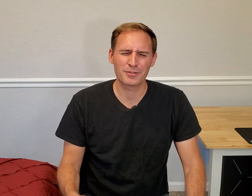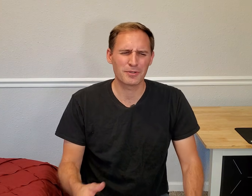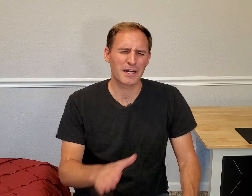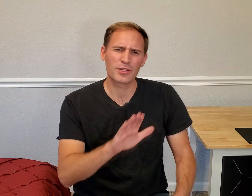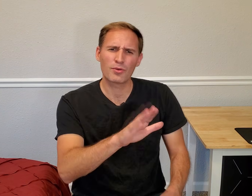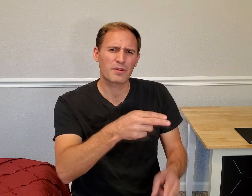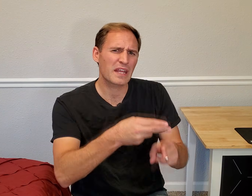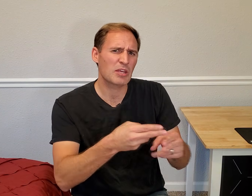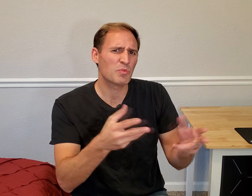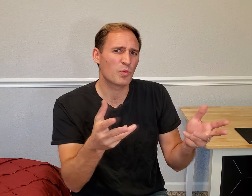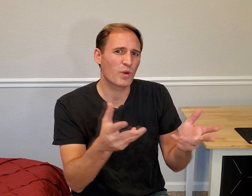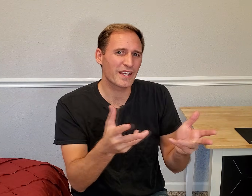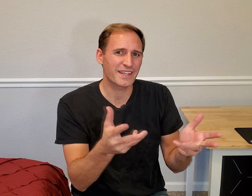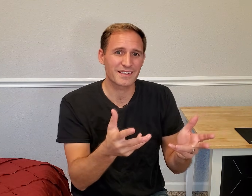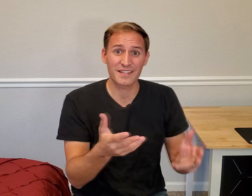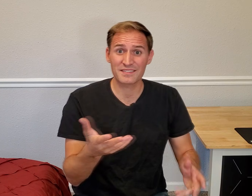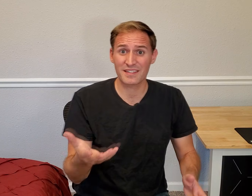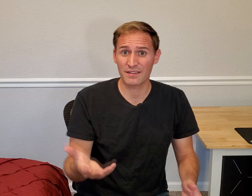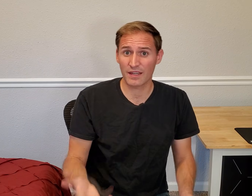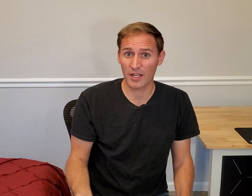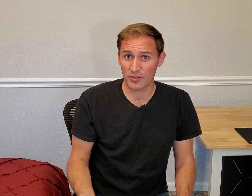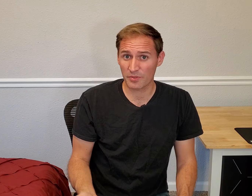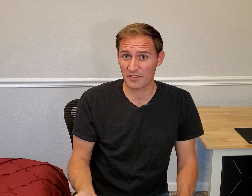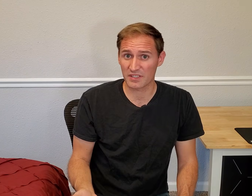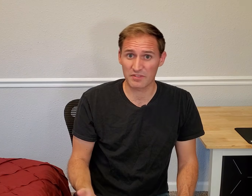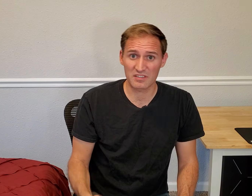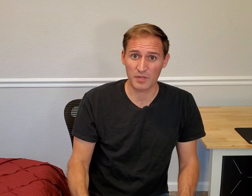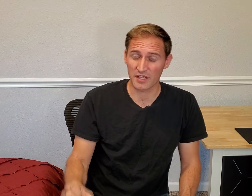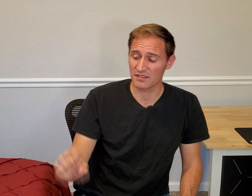your name what? And let's say the other person responds ...